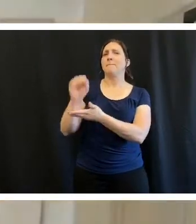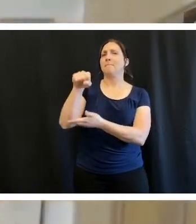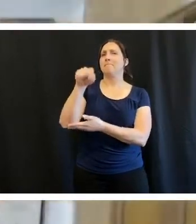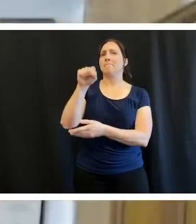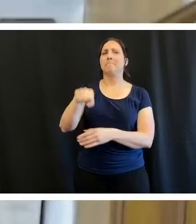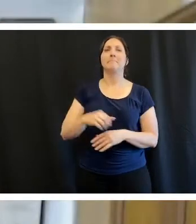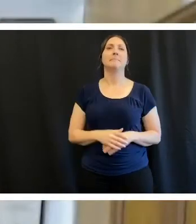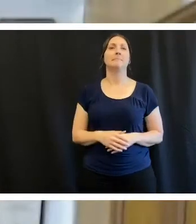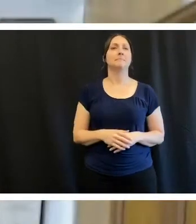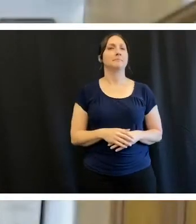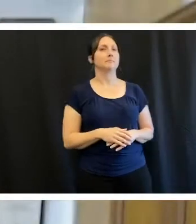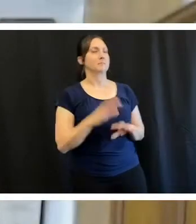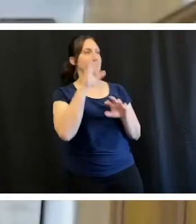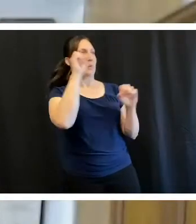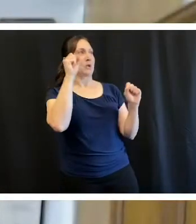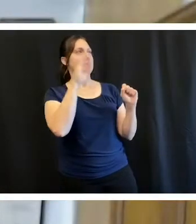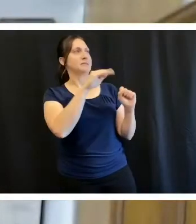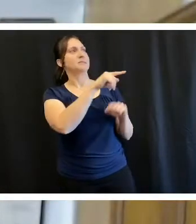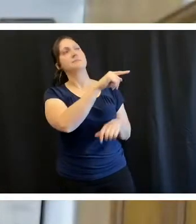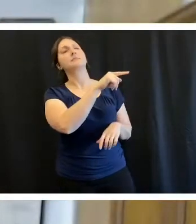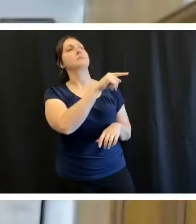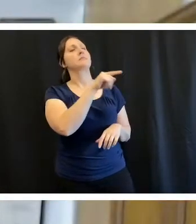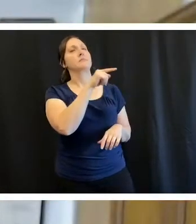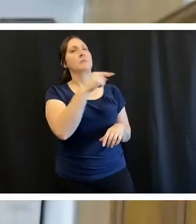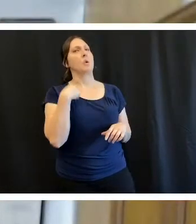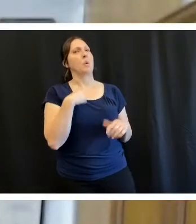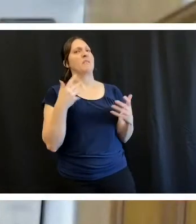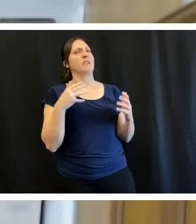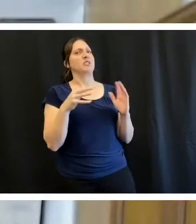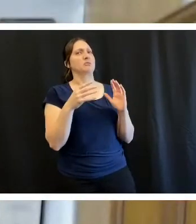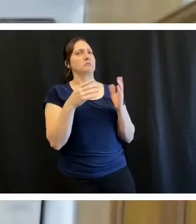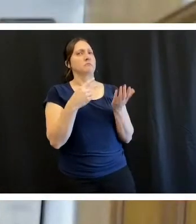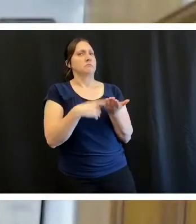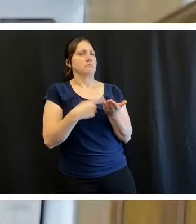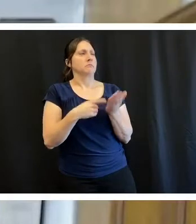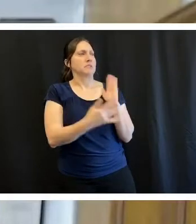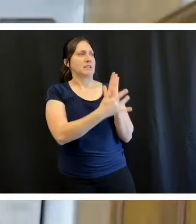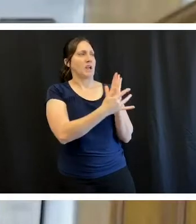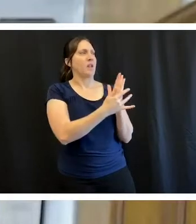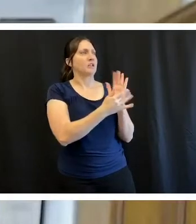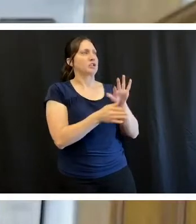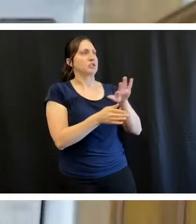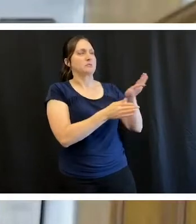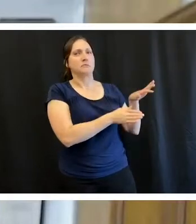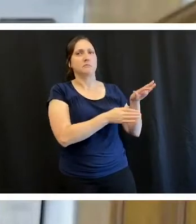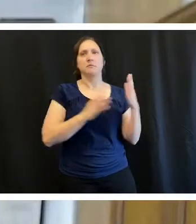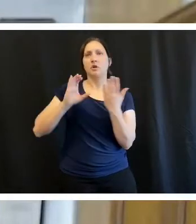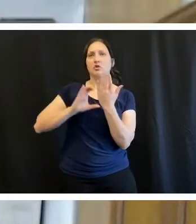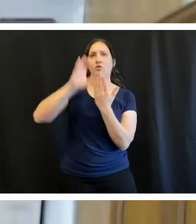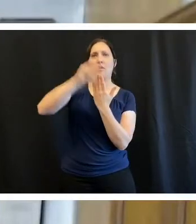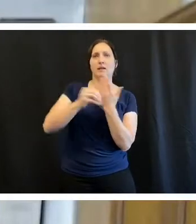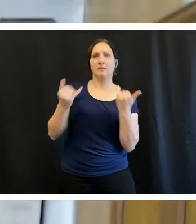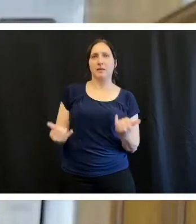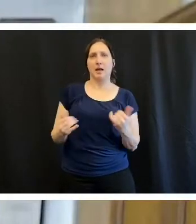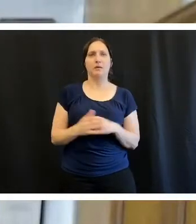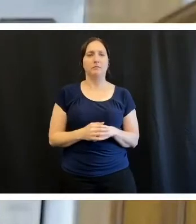Well, we talked a bit about technology. Let's talk about the curriculum. What about the lessons themselves?